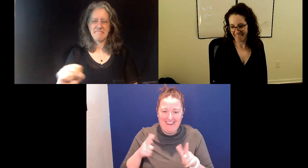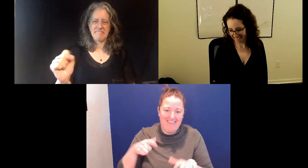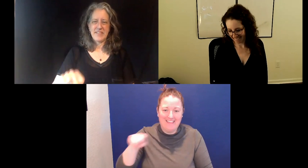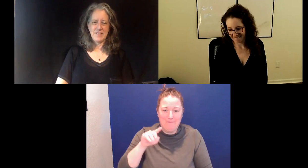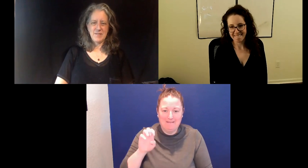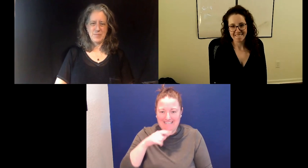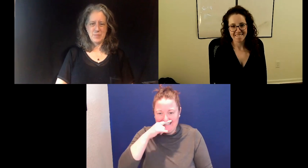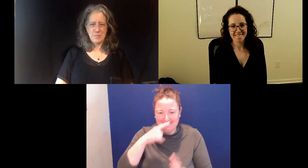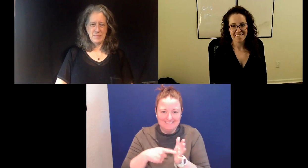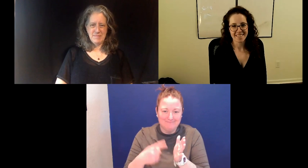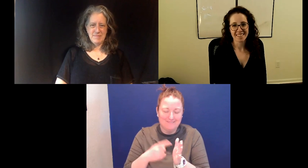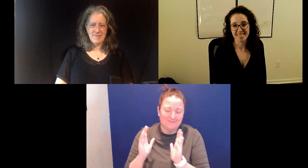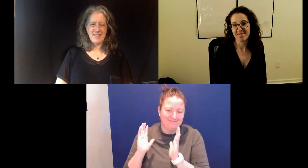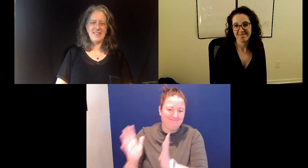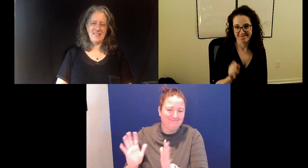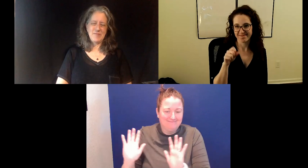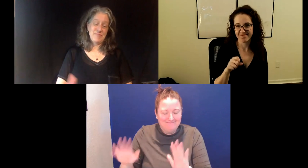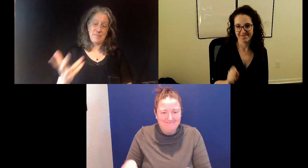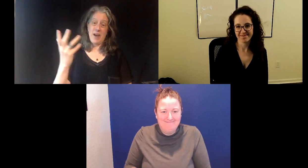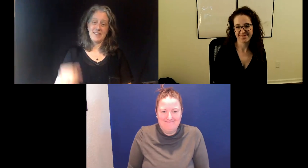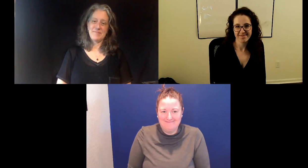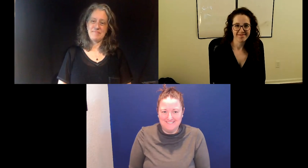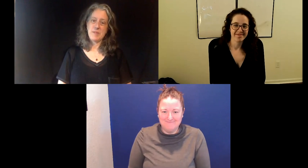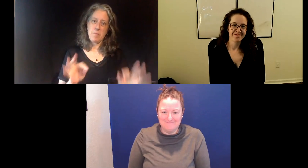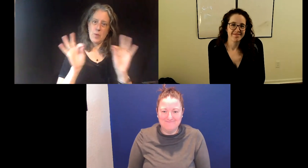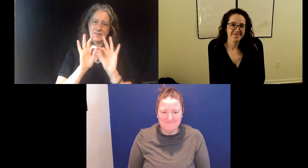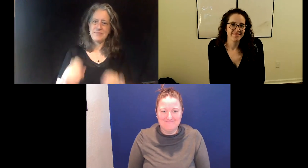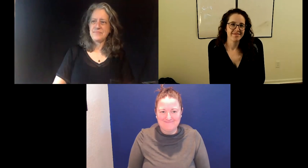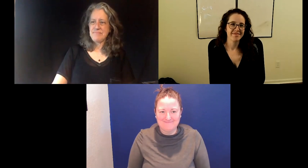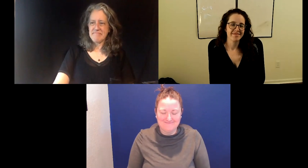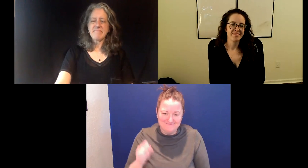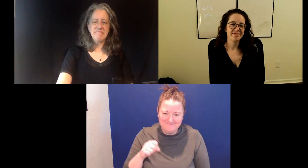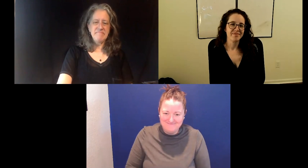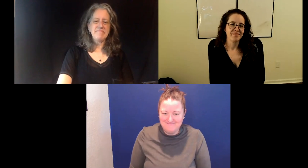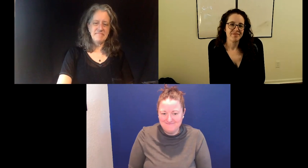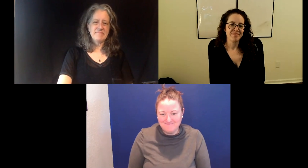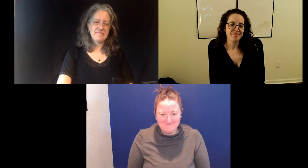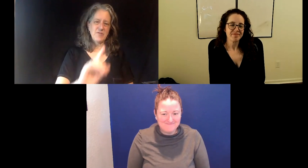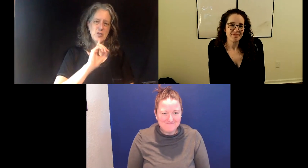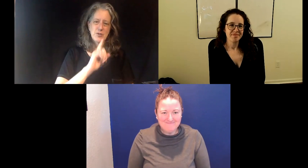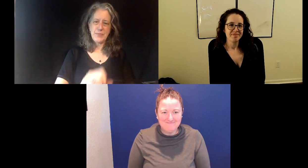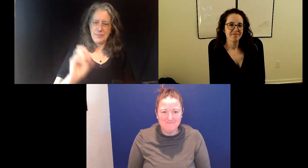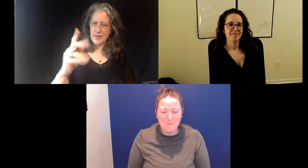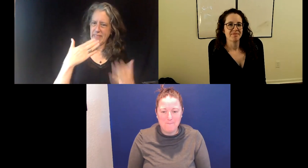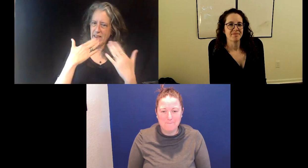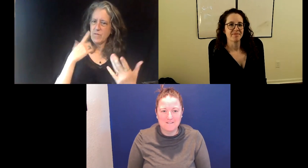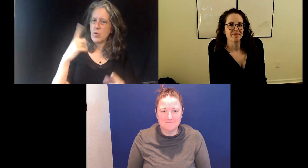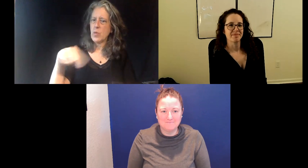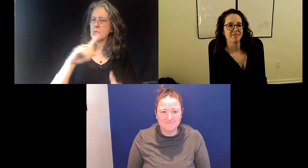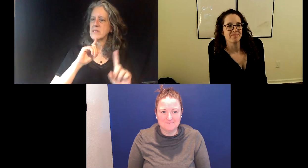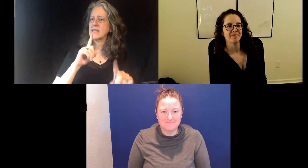yeah sometimes we just need to let them be kids yeah it's important for sure well thank